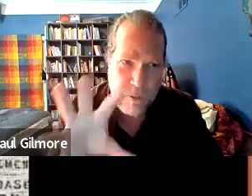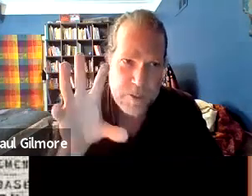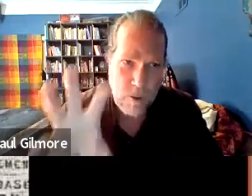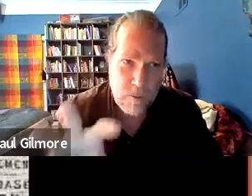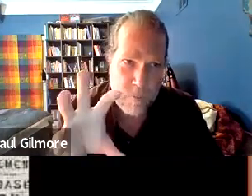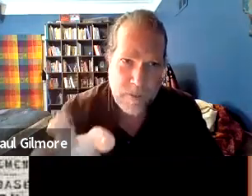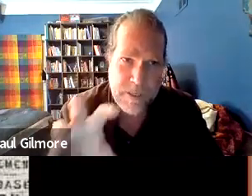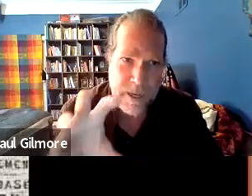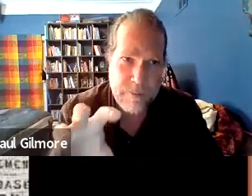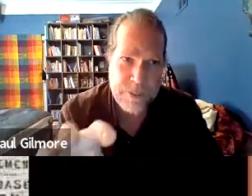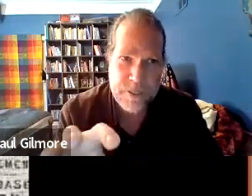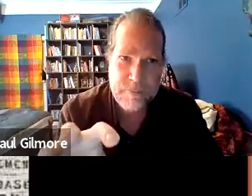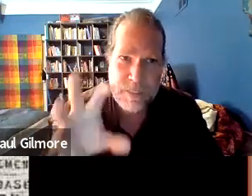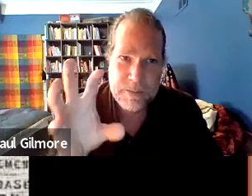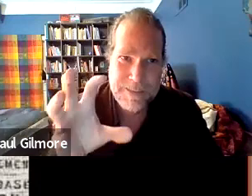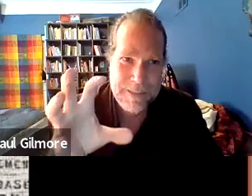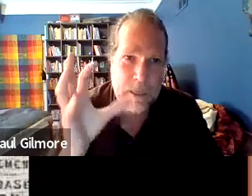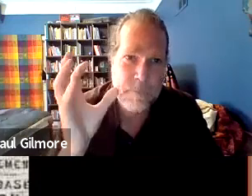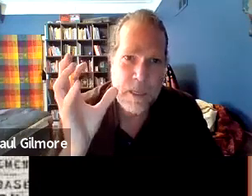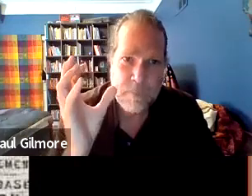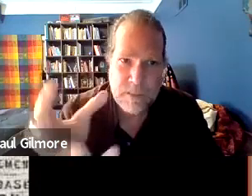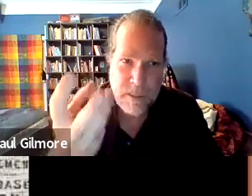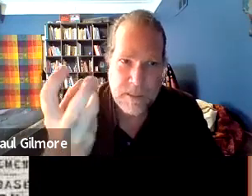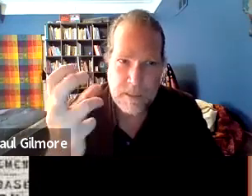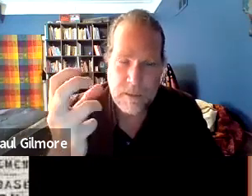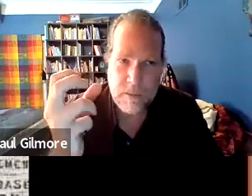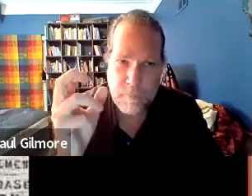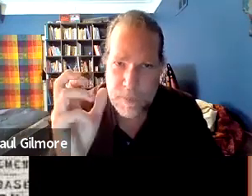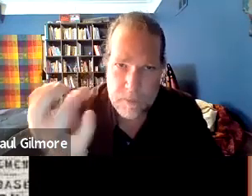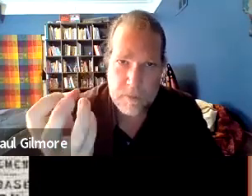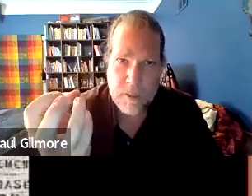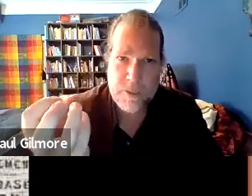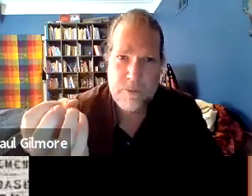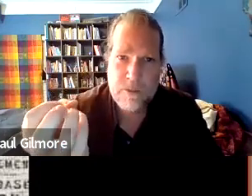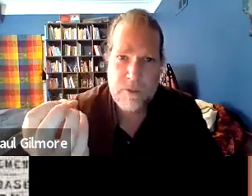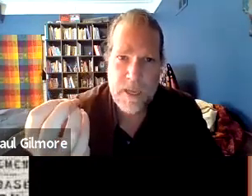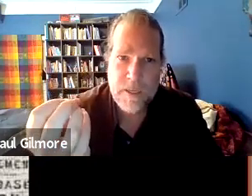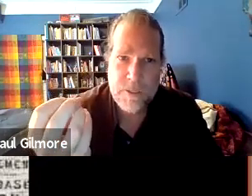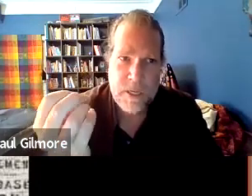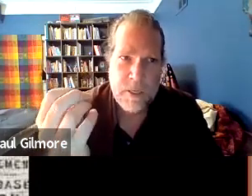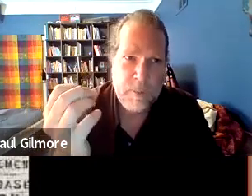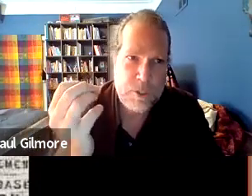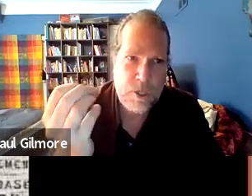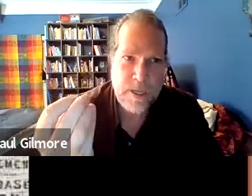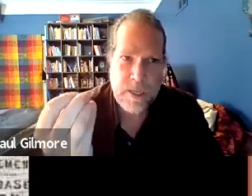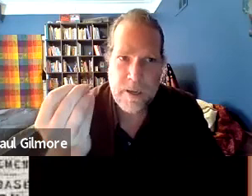focus all on the Irish here, but but the political cartoons of the age, portraying